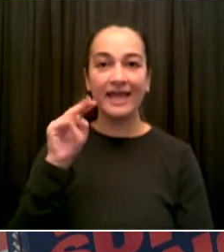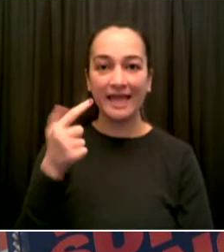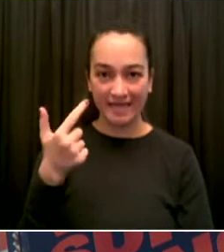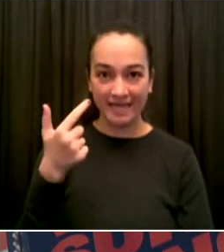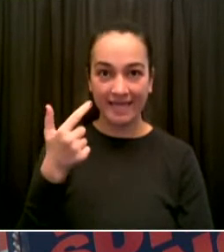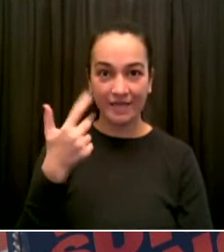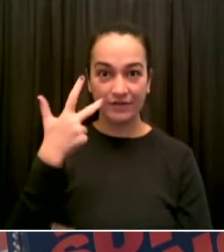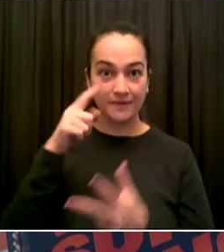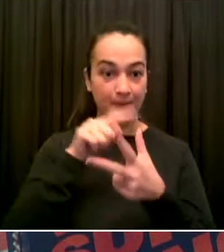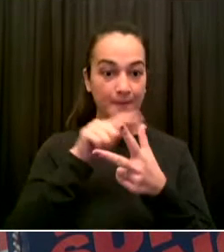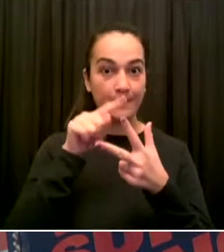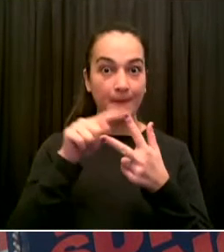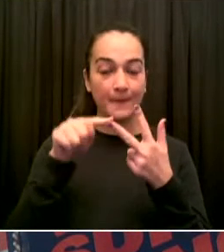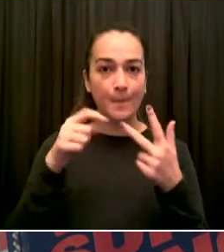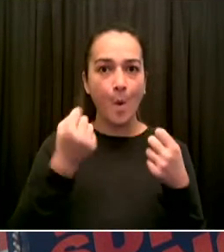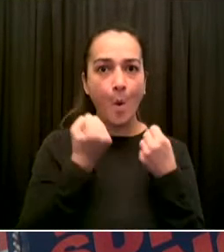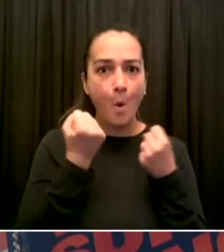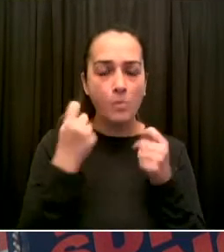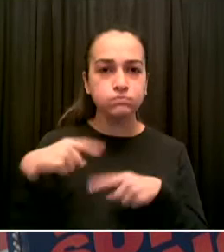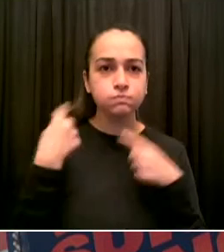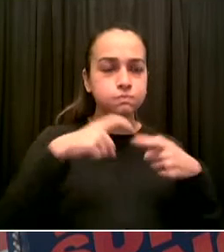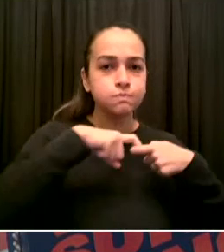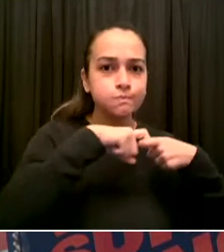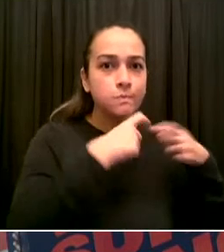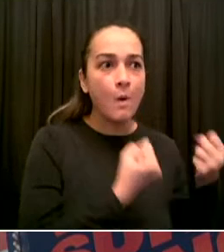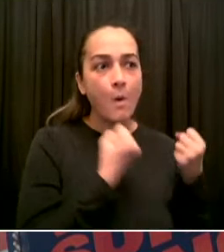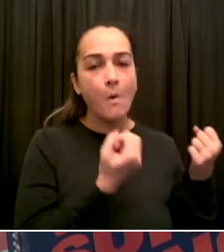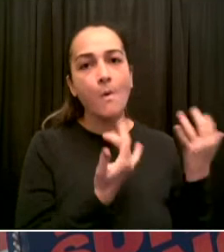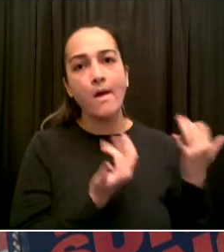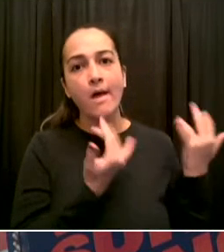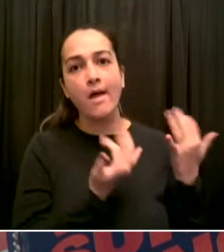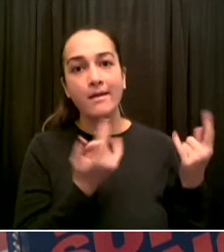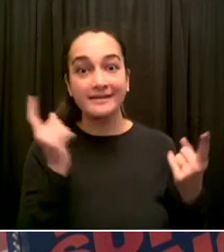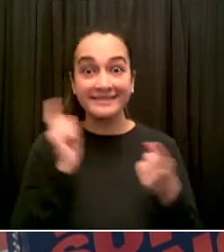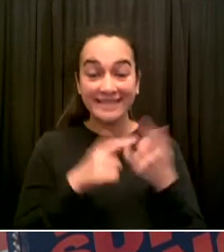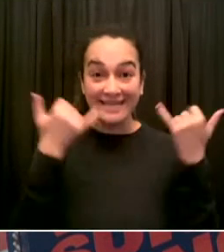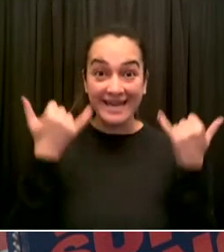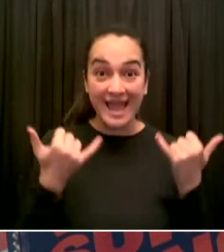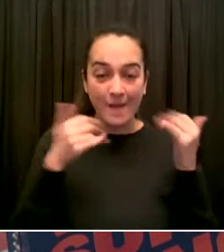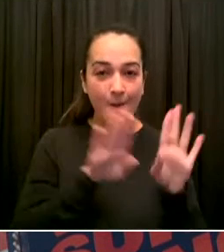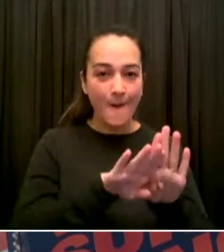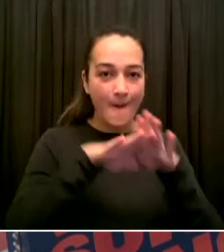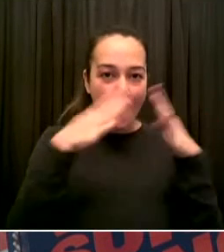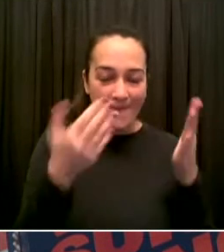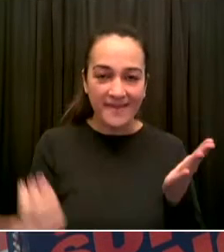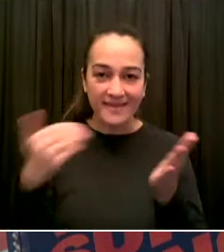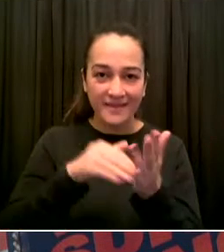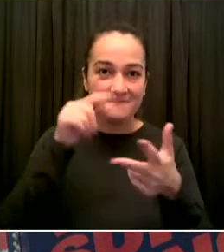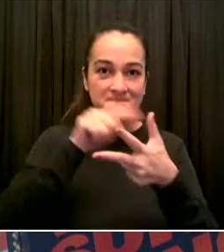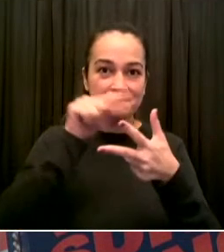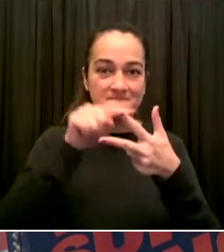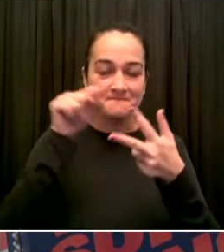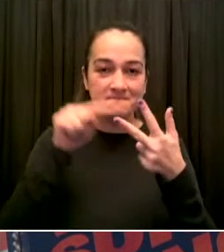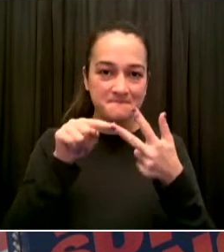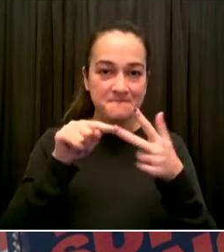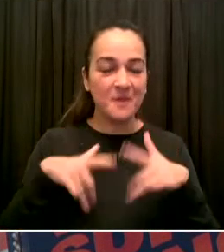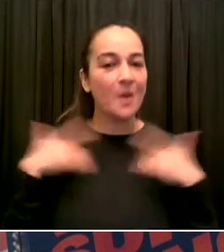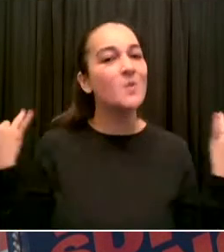BACK ALL THE TIME. YOU KNOW THIS IS HAPPENING